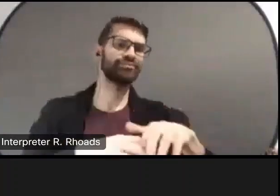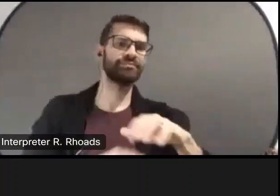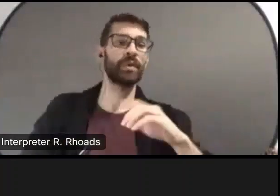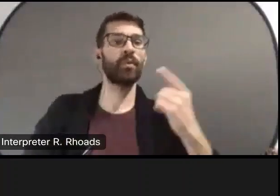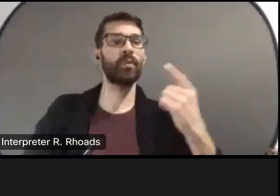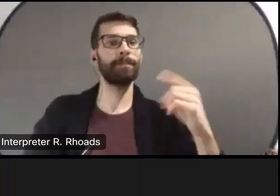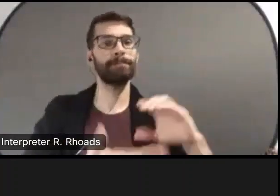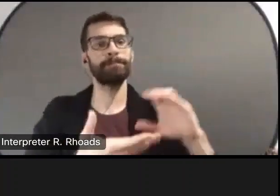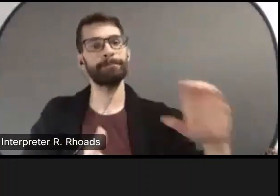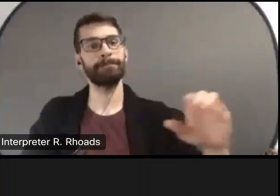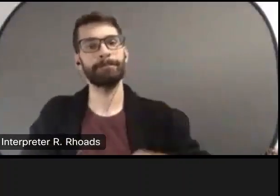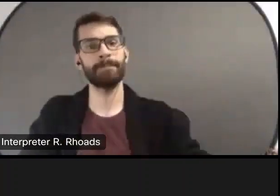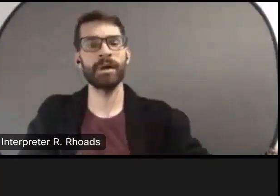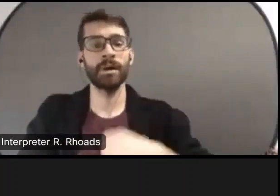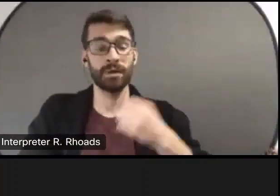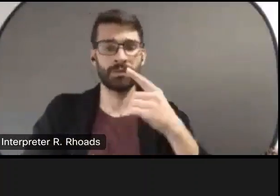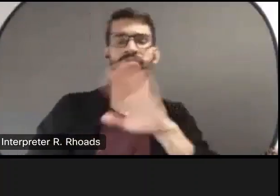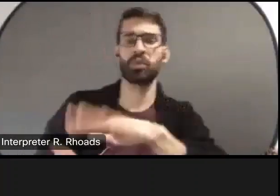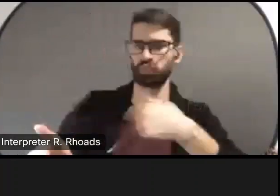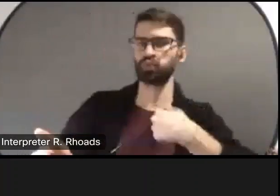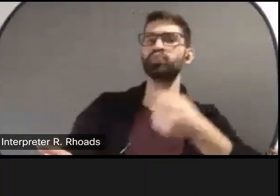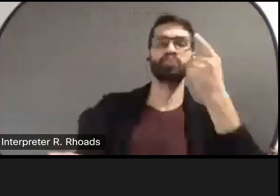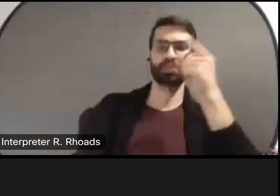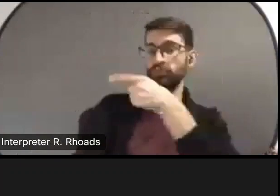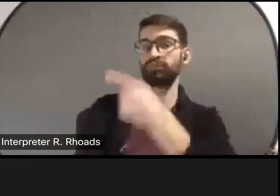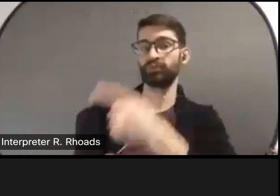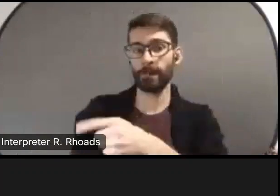that makes sense or is that answer (Wray) Absolutely, no, you're right. I got your point.